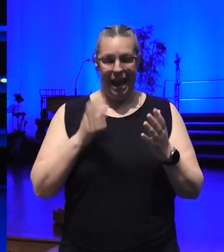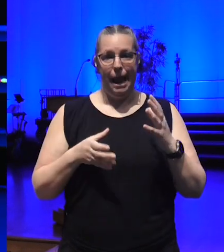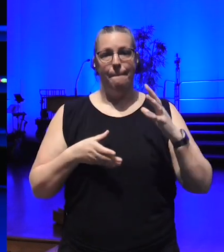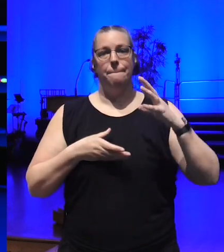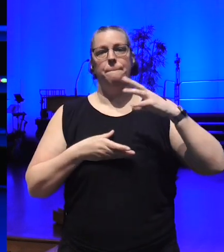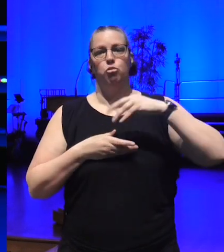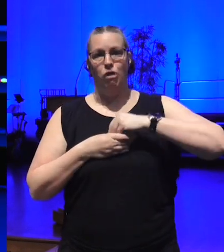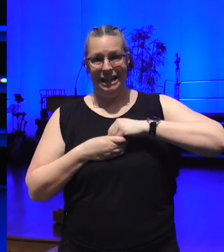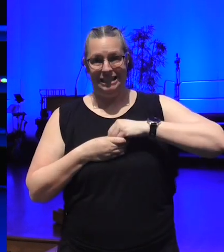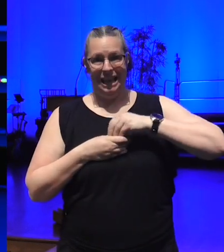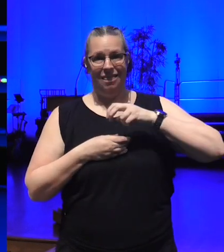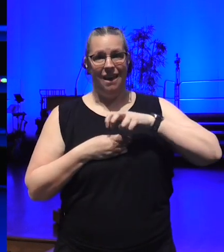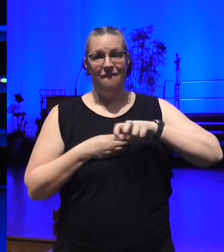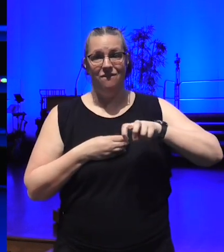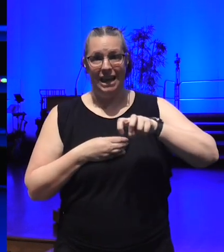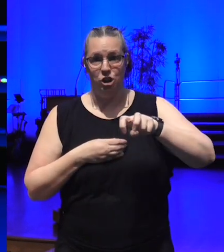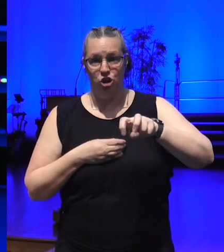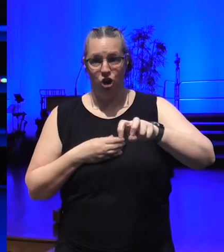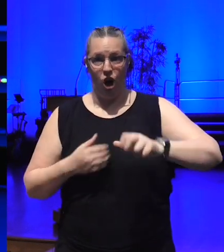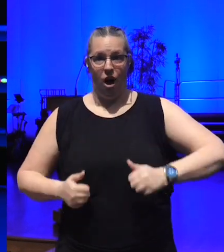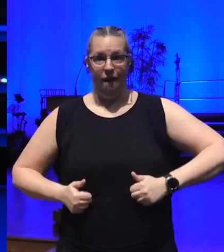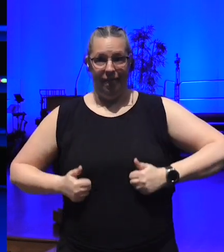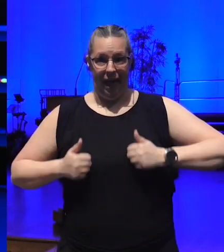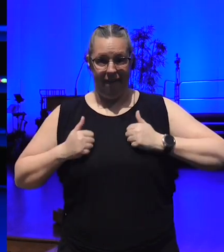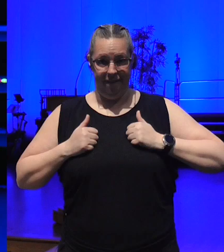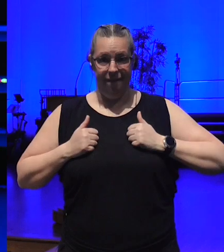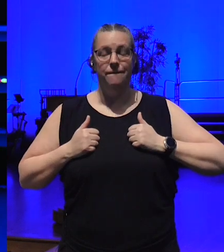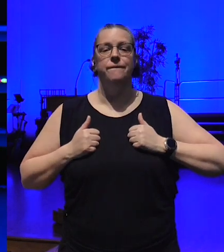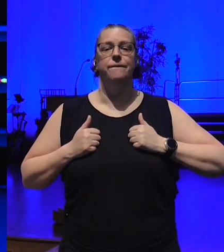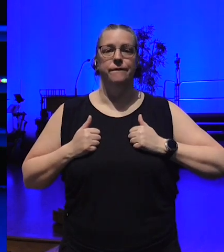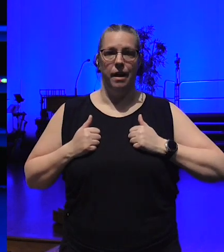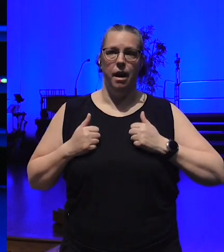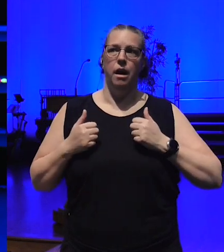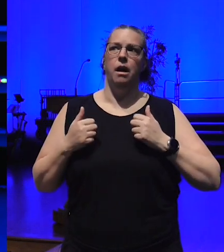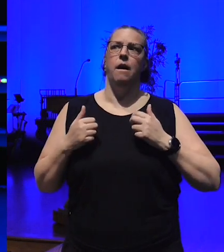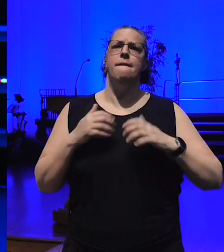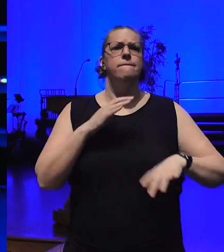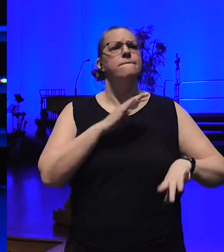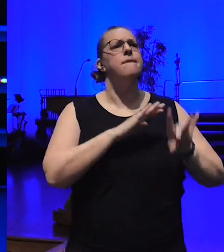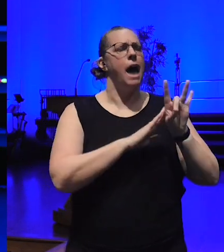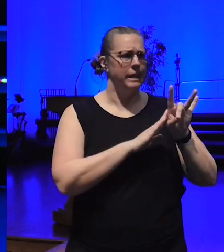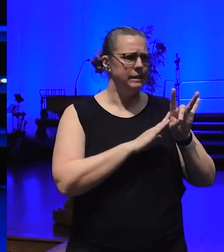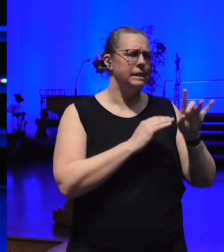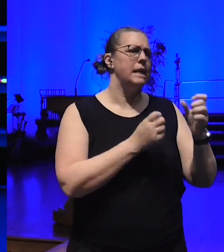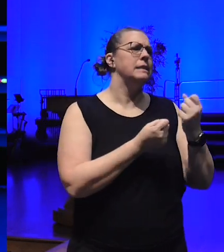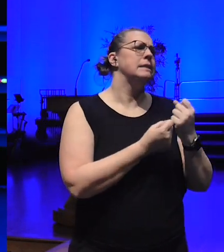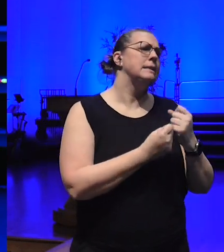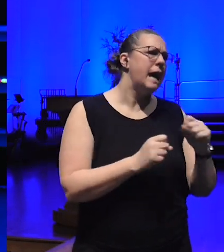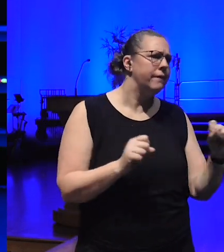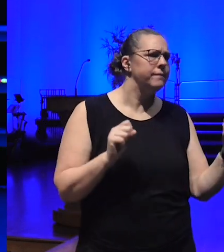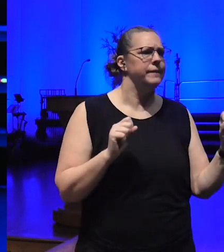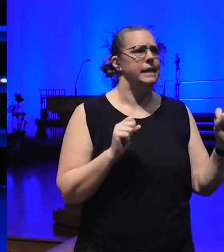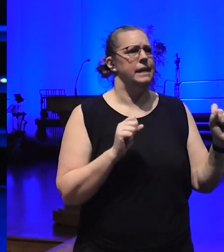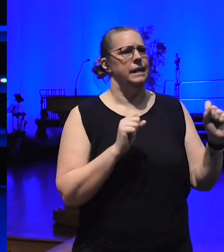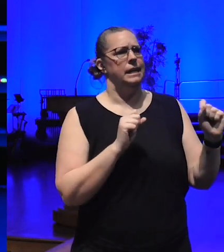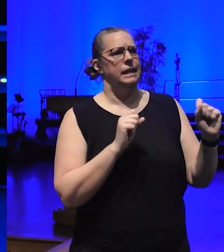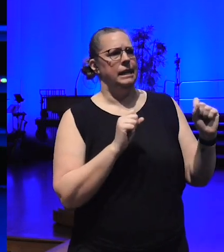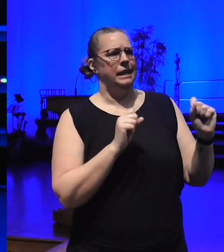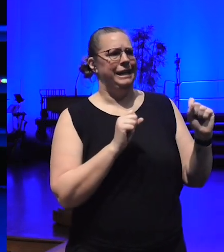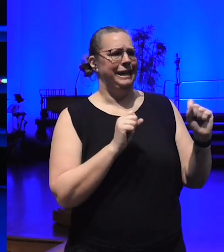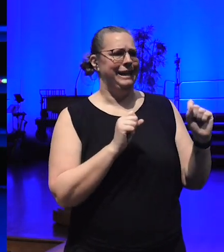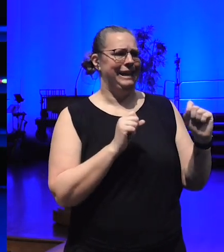comfort and ease are wonderful things safety and Sanctuary wonderful and essential things but so